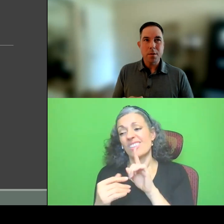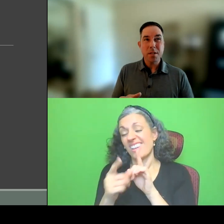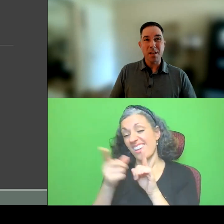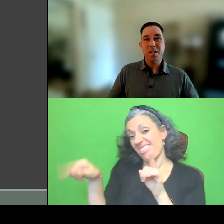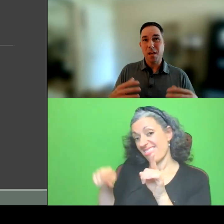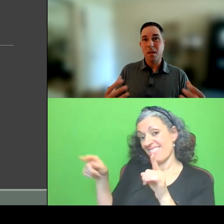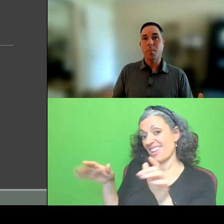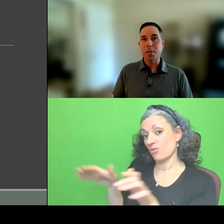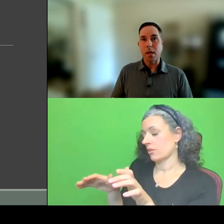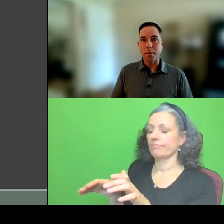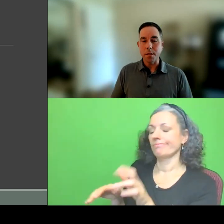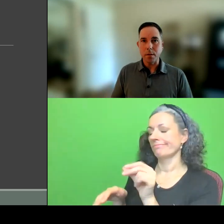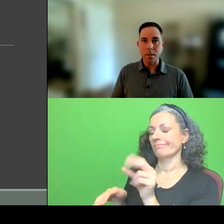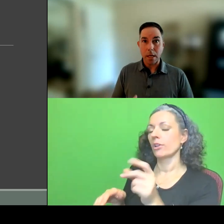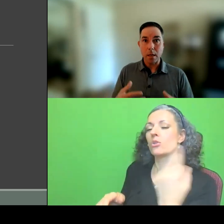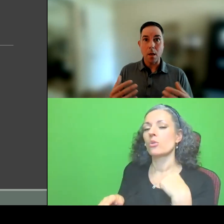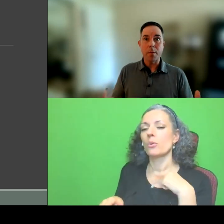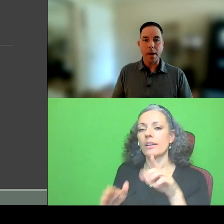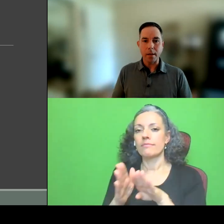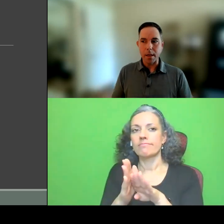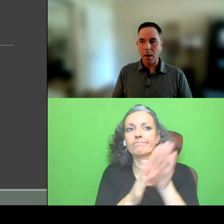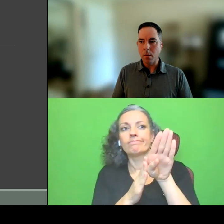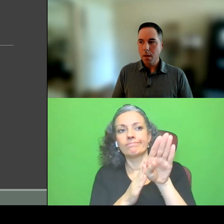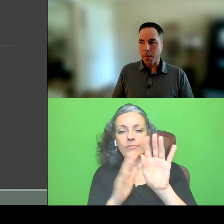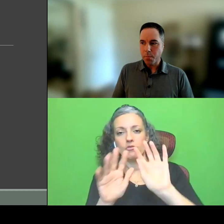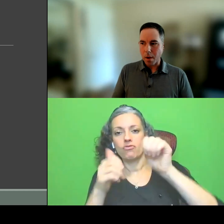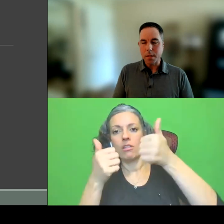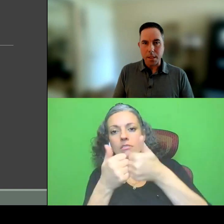You can just kind of scale up the challenges and you can scale up the fact that now this product